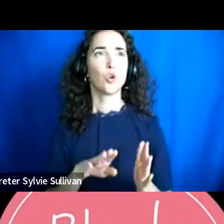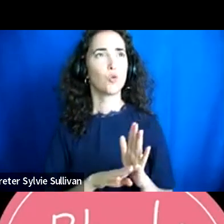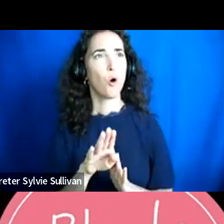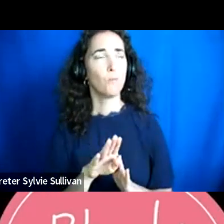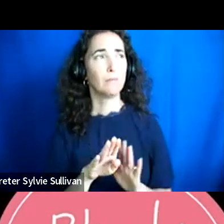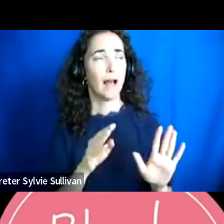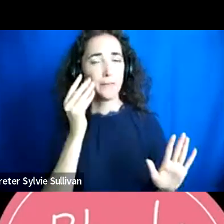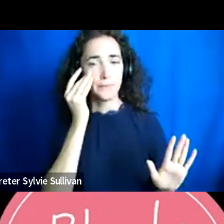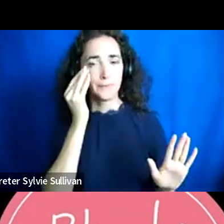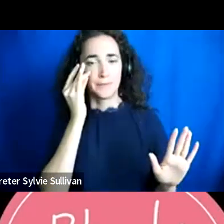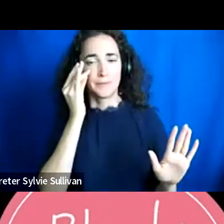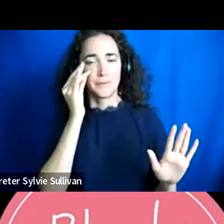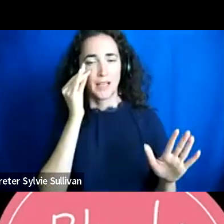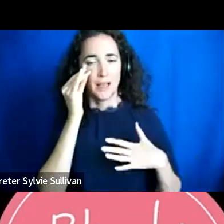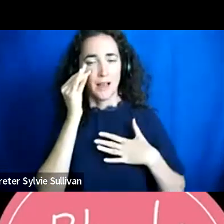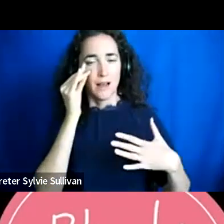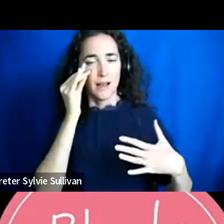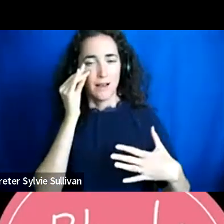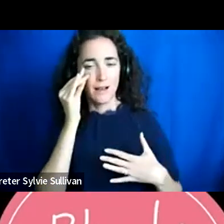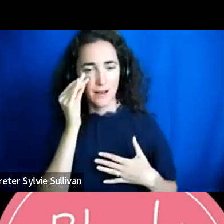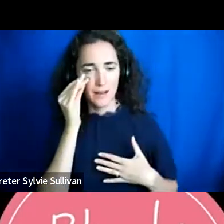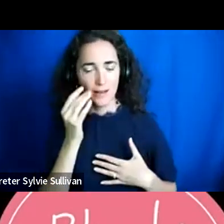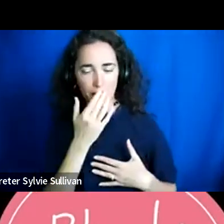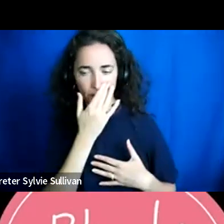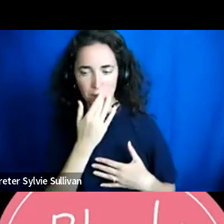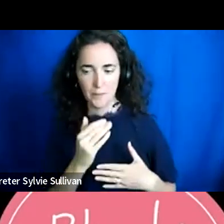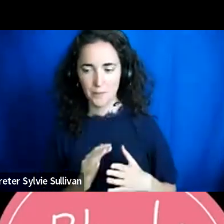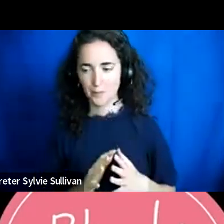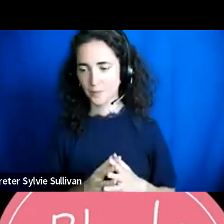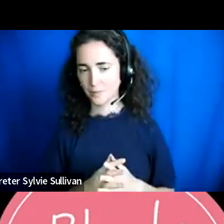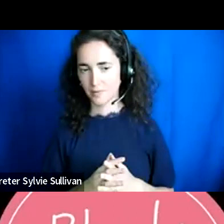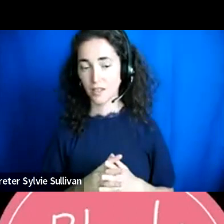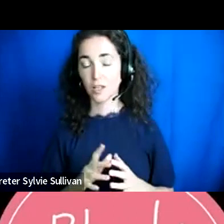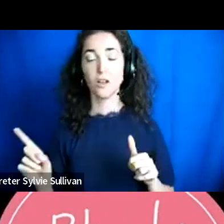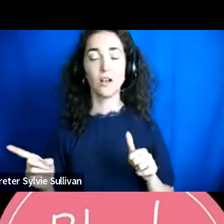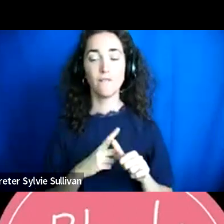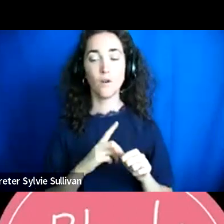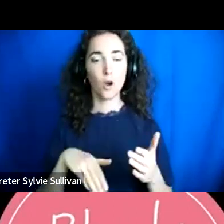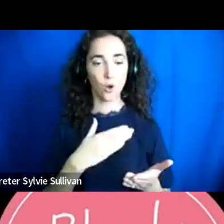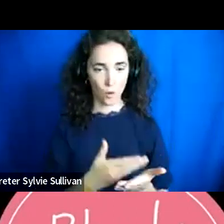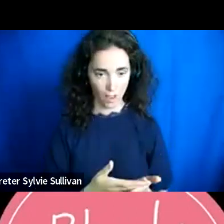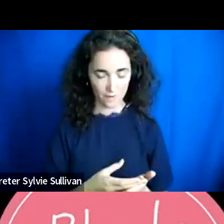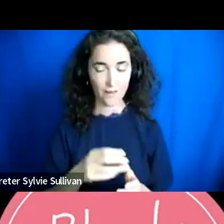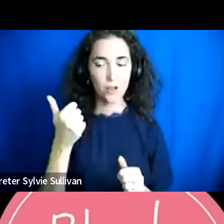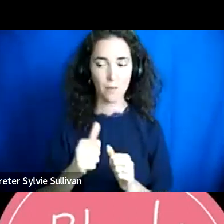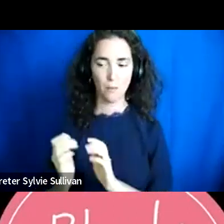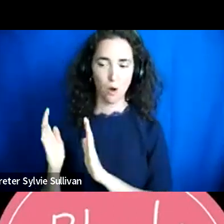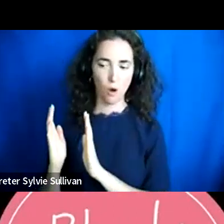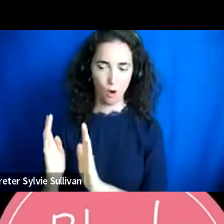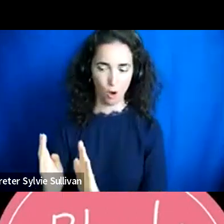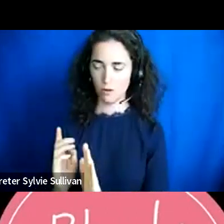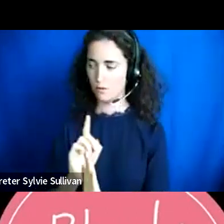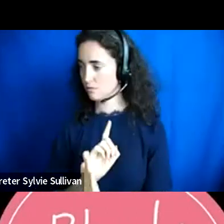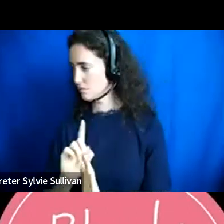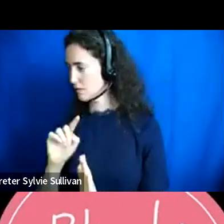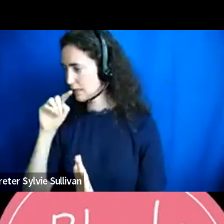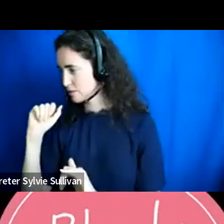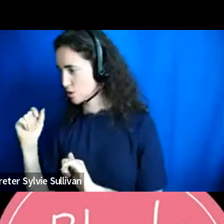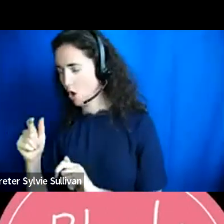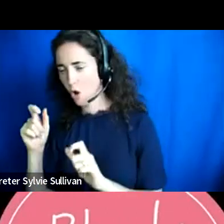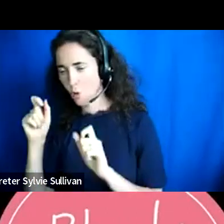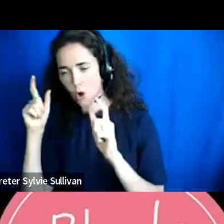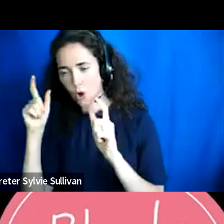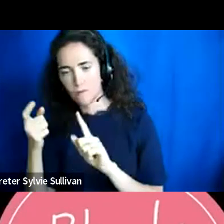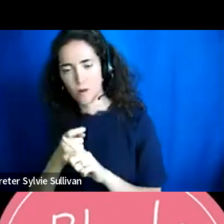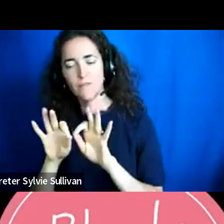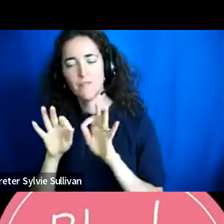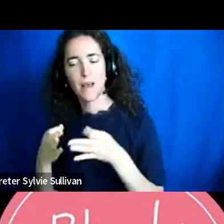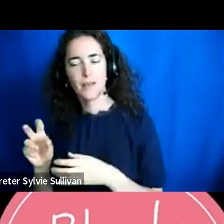But so when we first got there I can remember stepping into the hallway, and all the kids that just woke up from family via day right?